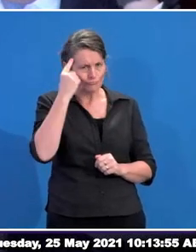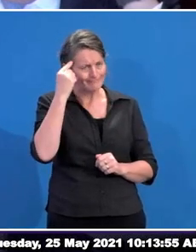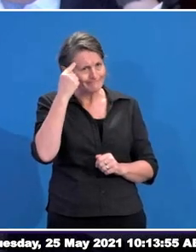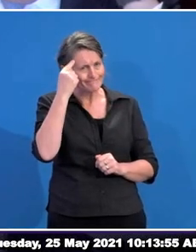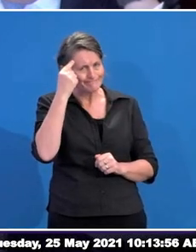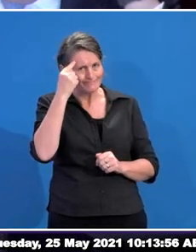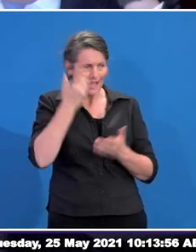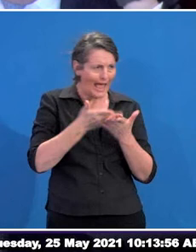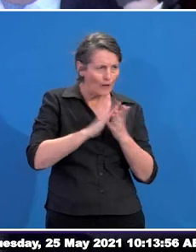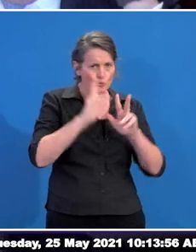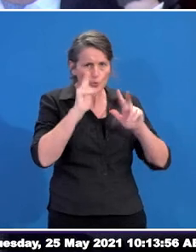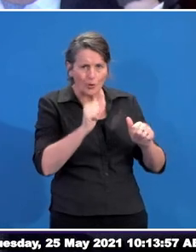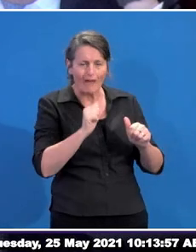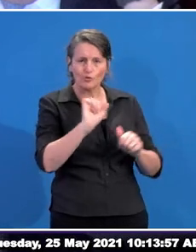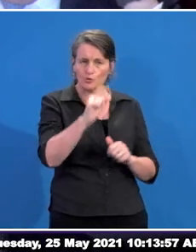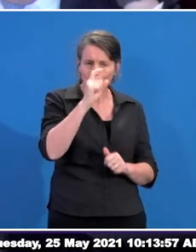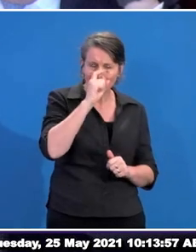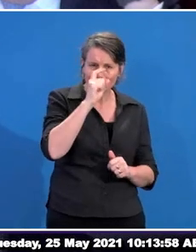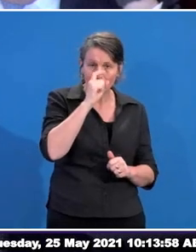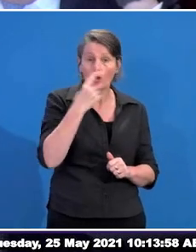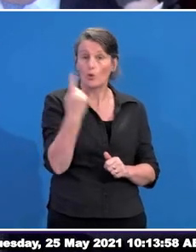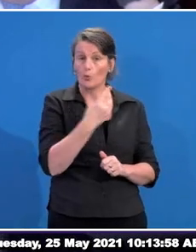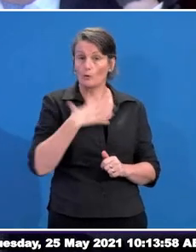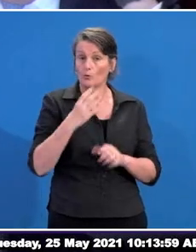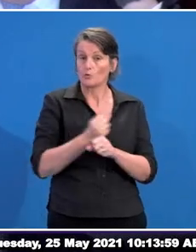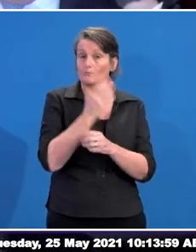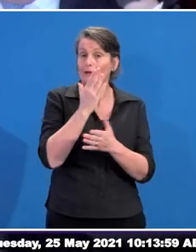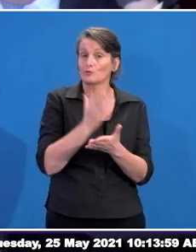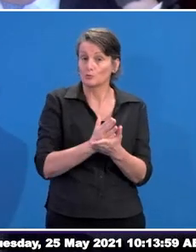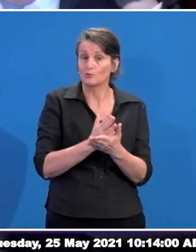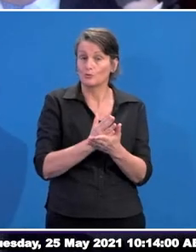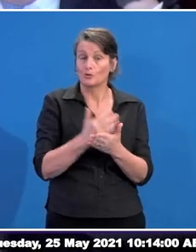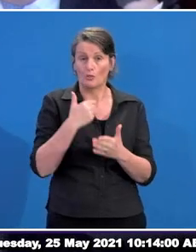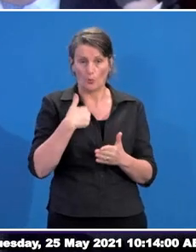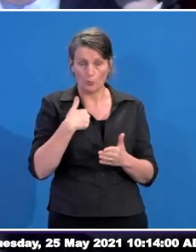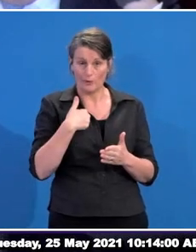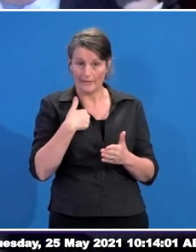We are endeavouring to ensure we address the concerns you have raised